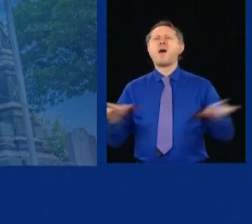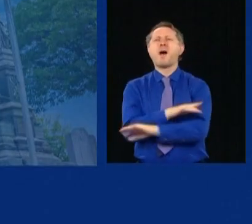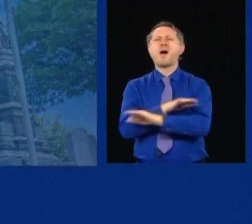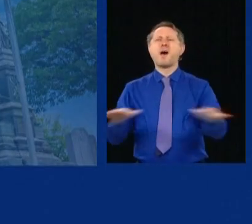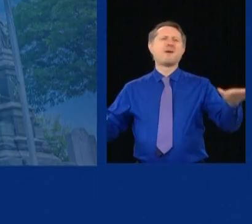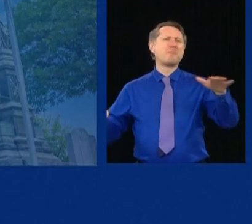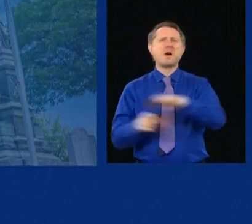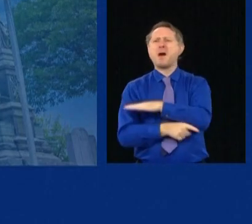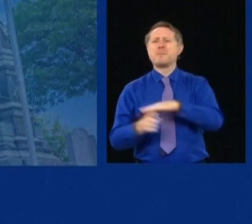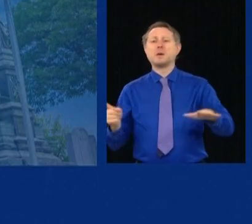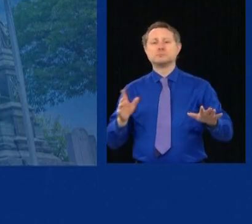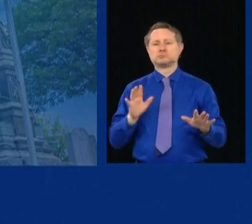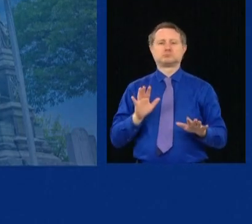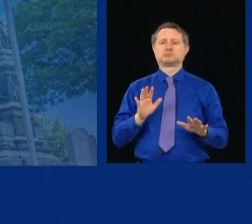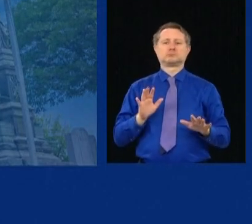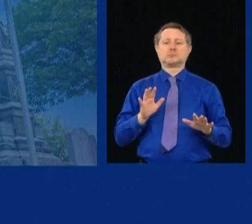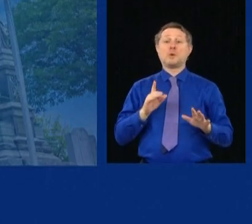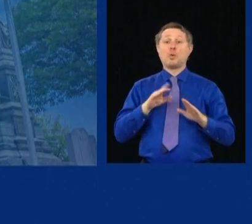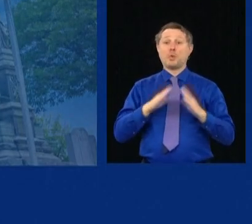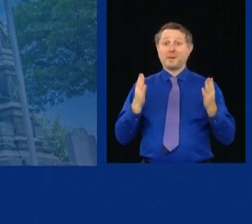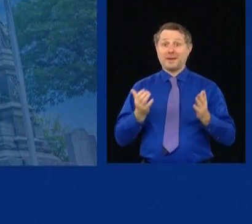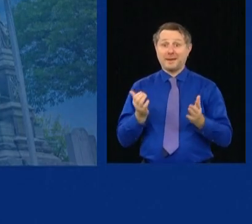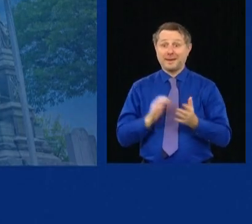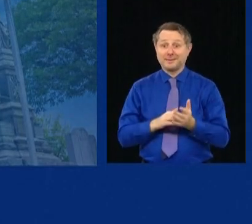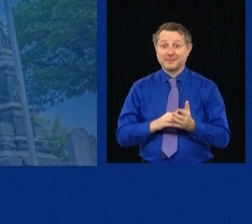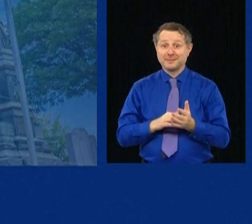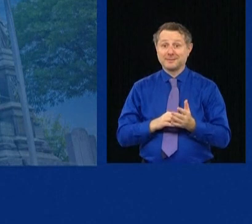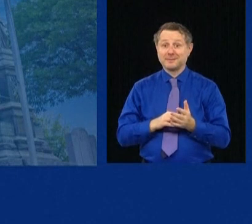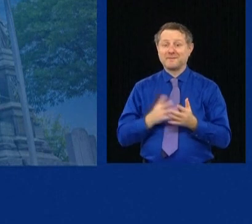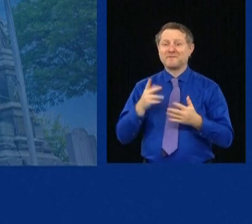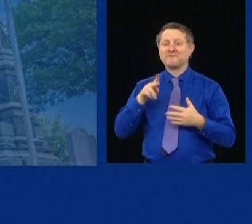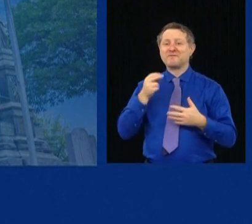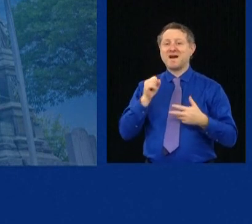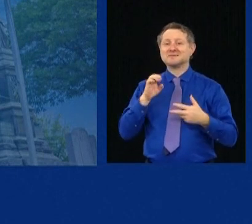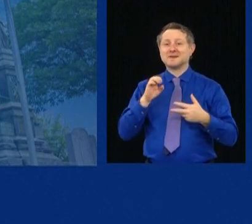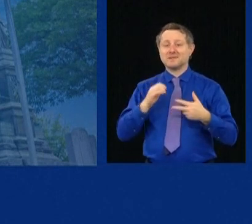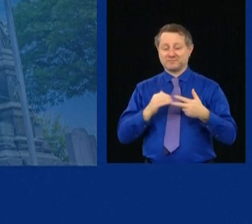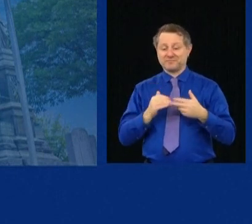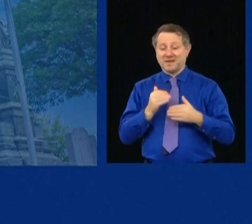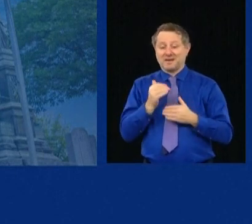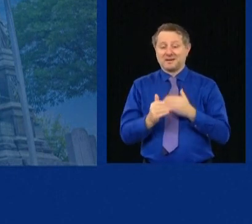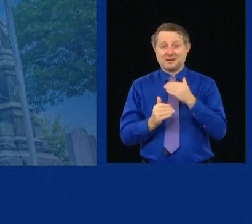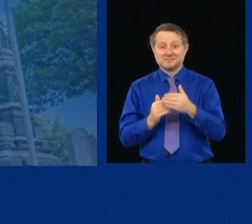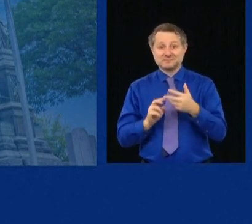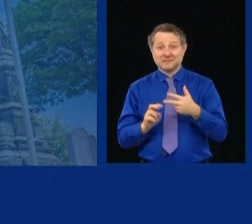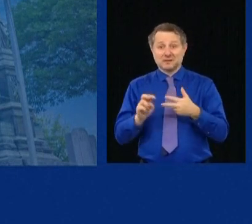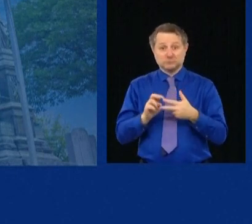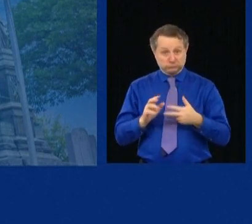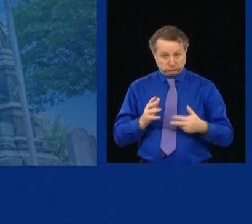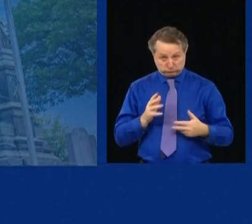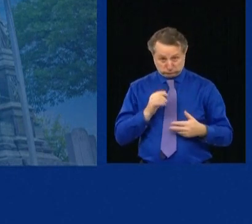T OF THEIR HOUSE, THEY'RE GOING TO WANT TO GET OUT, THEY'RE GOING